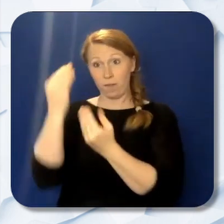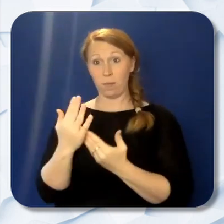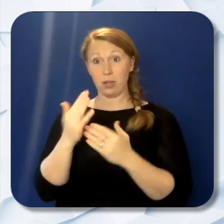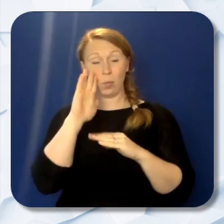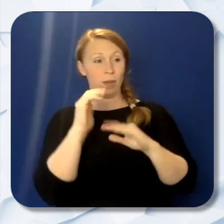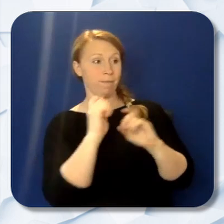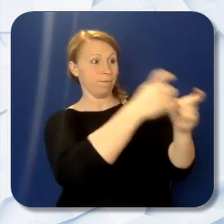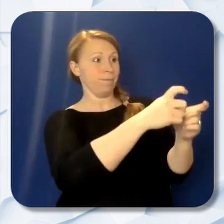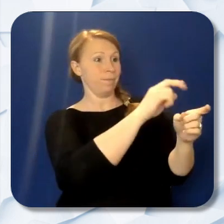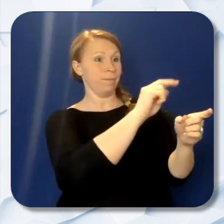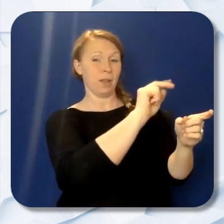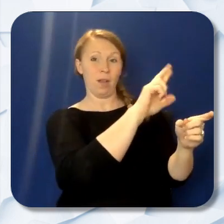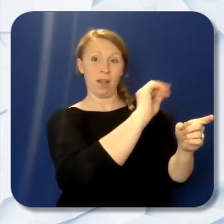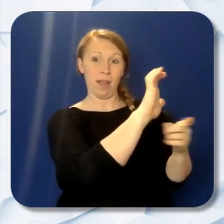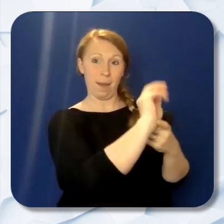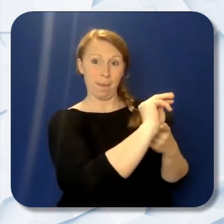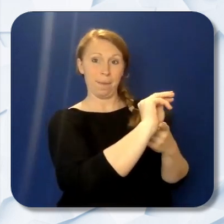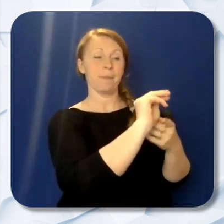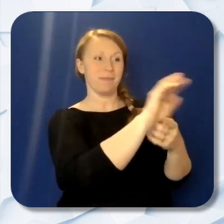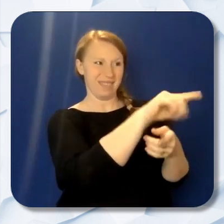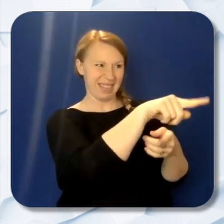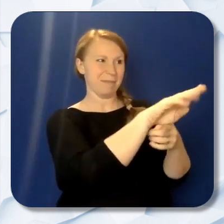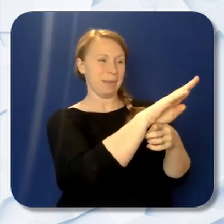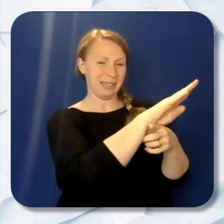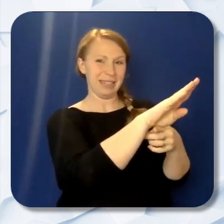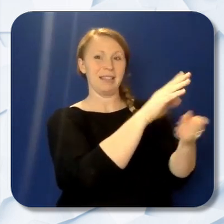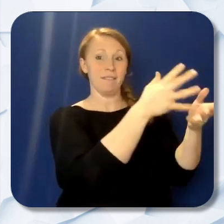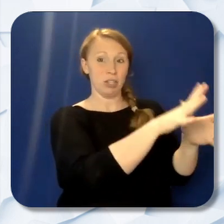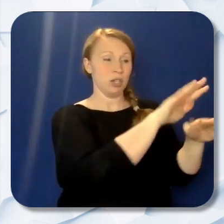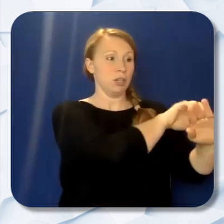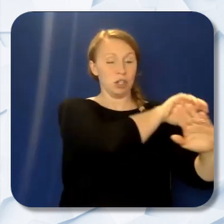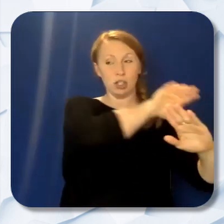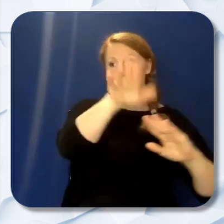of Narcan emergent file solutions, and they will ship the Narcan directly to your address,